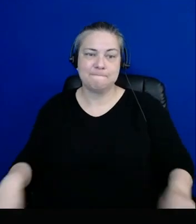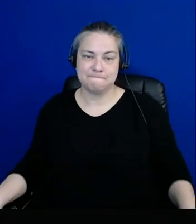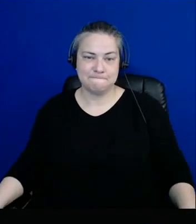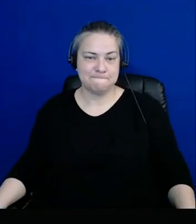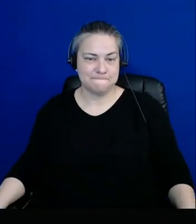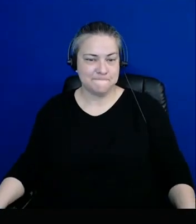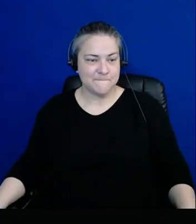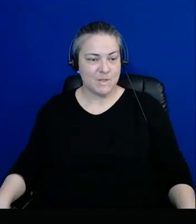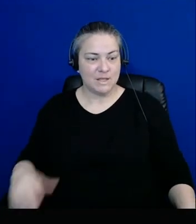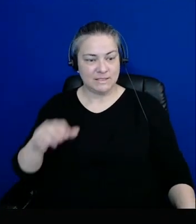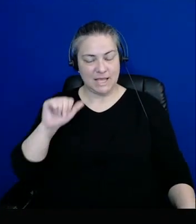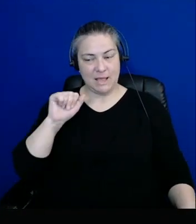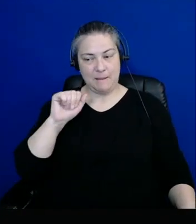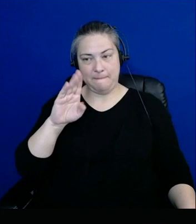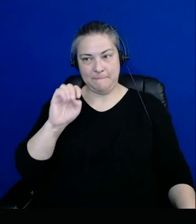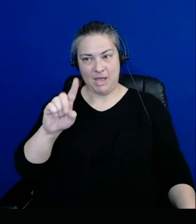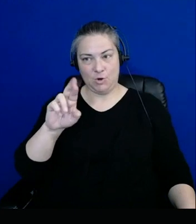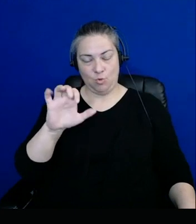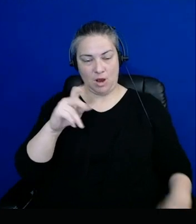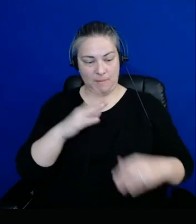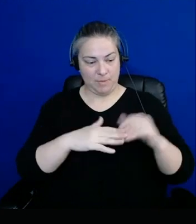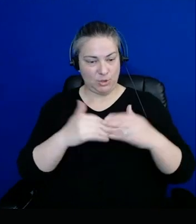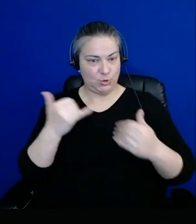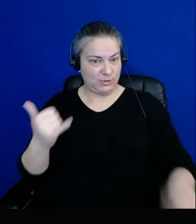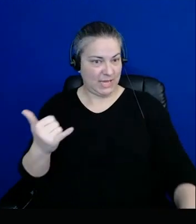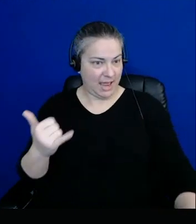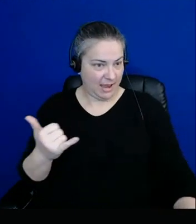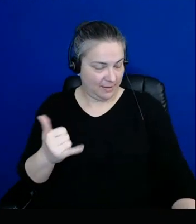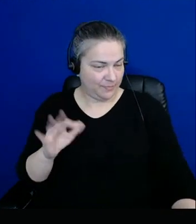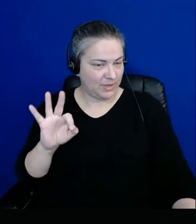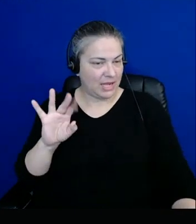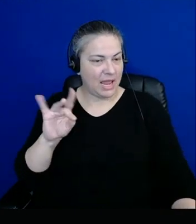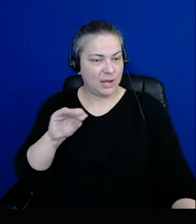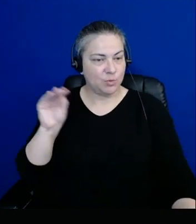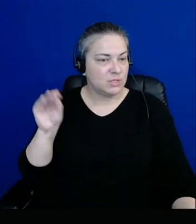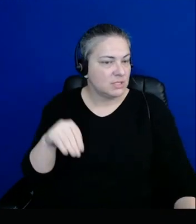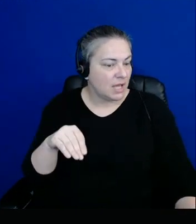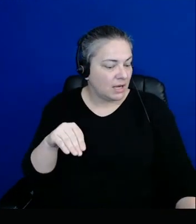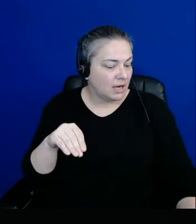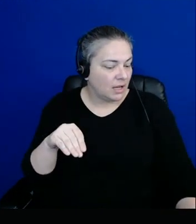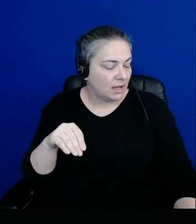So the Bedrock build today by the numbers. 98%